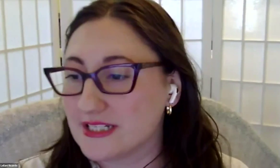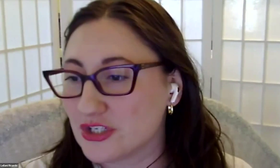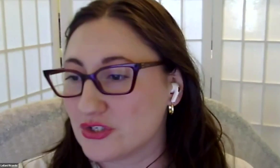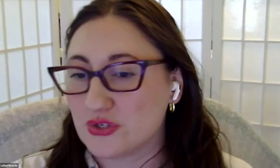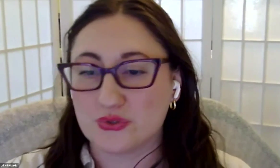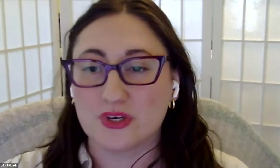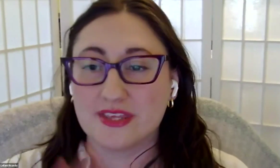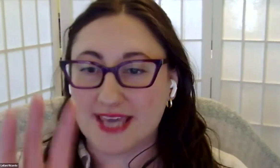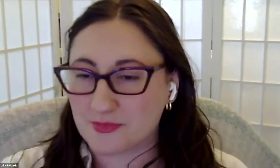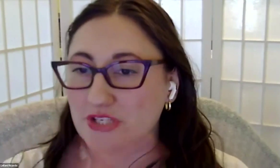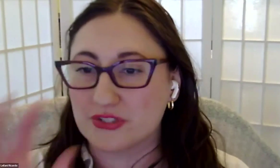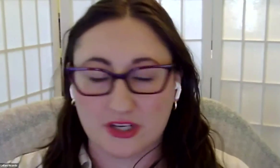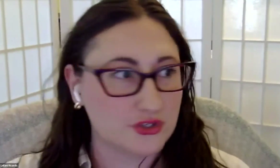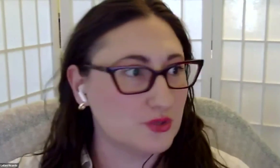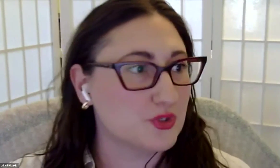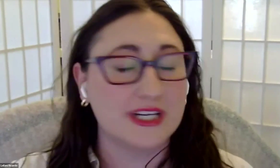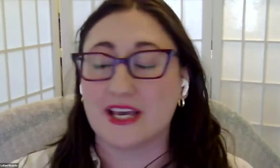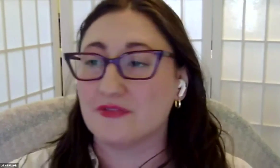in addition to the captioning you'll see on your Zoom screen,